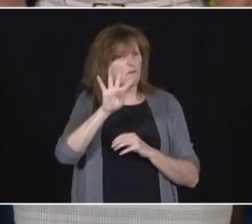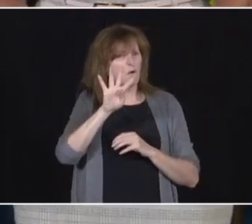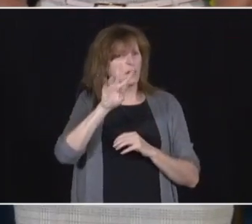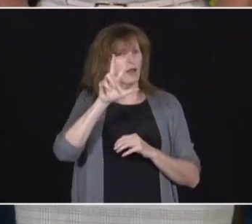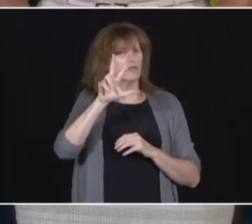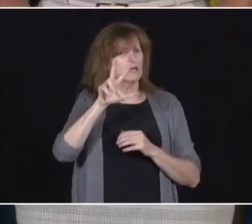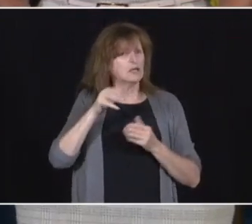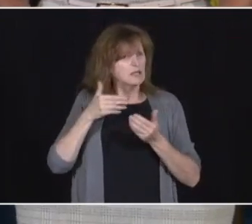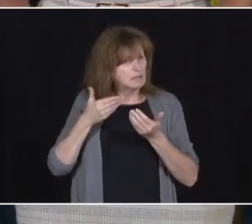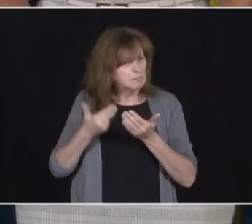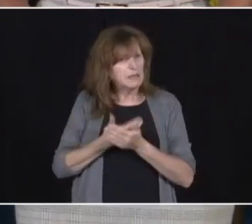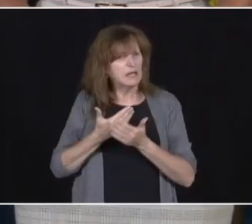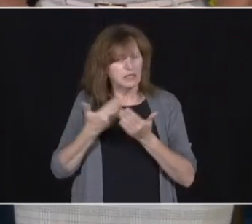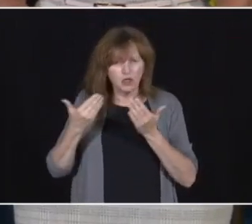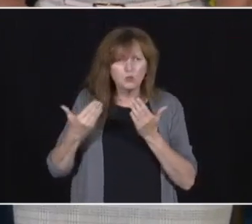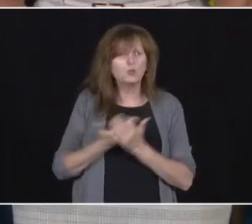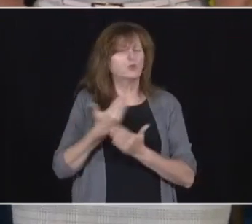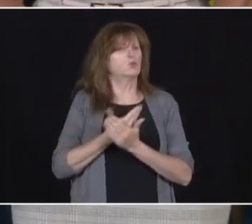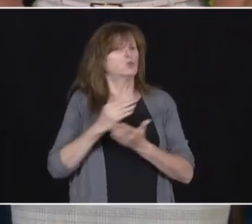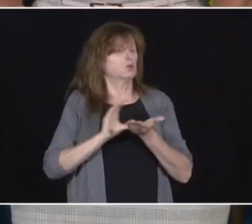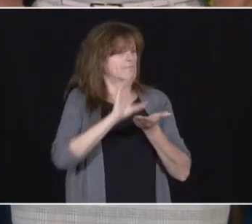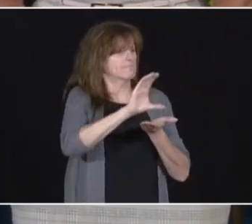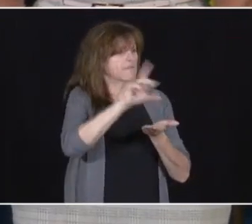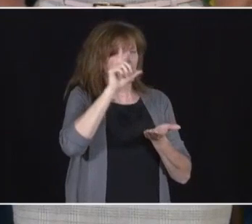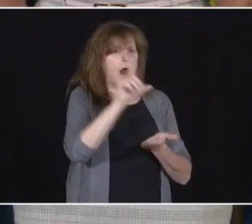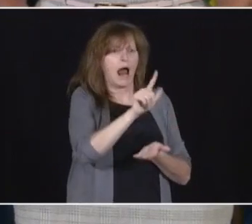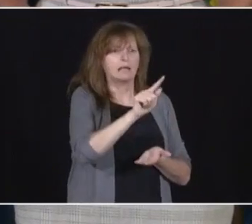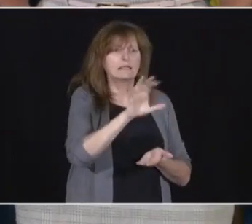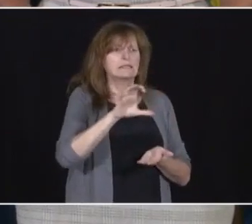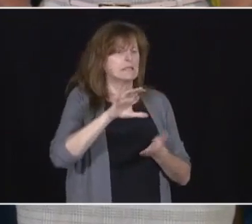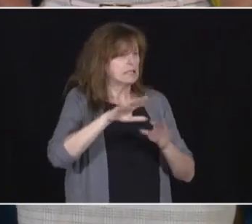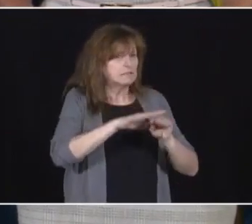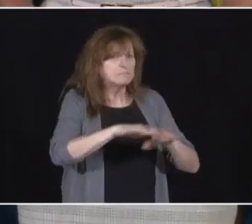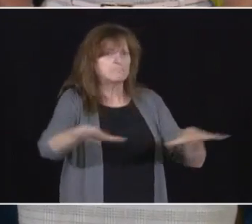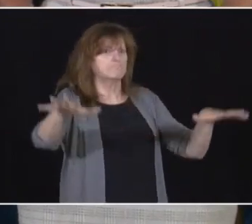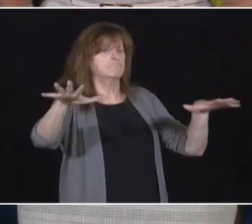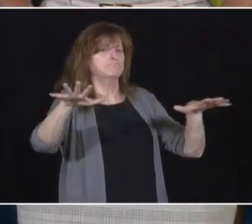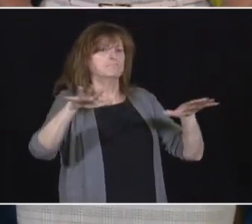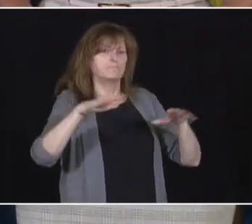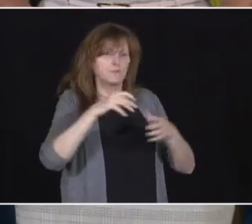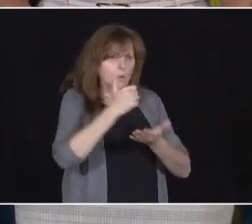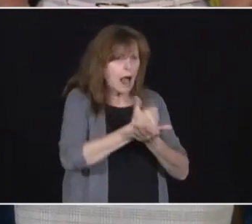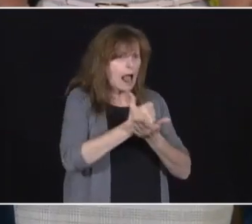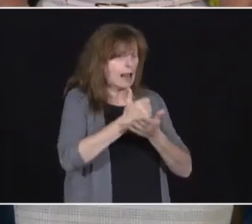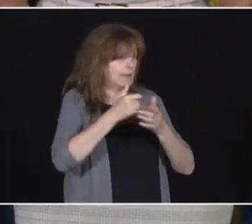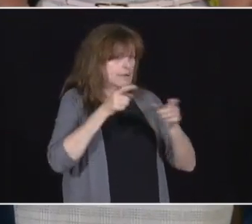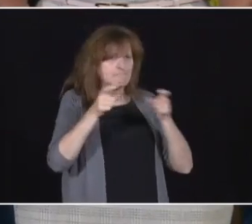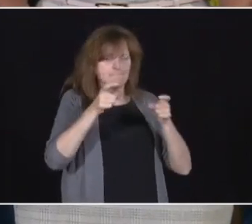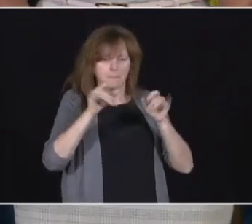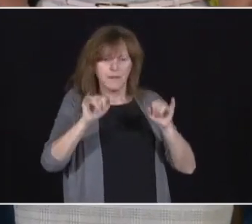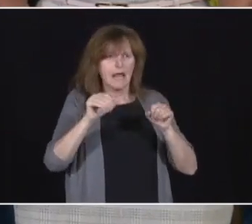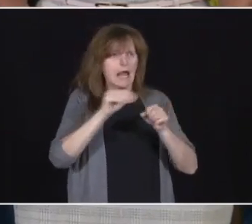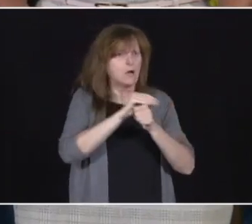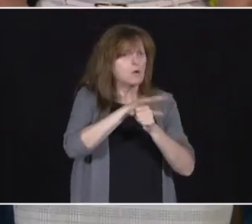We have increased funding for long-term care $243 million. New funding, and we medially injected into the sector to help deal with the COVID-19.